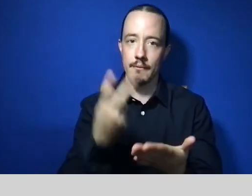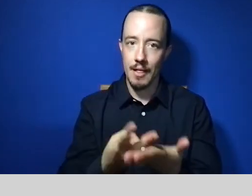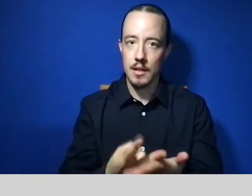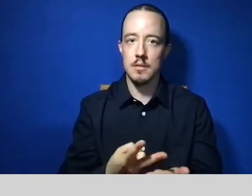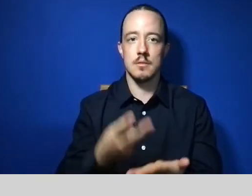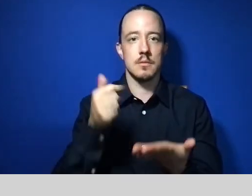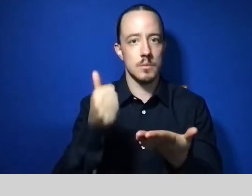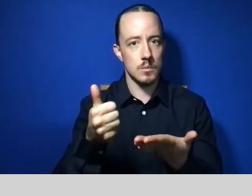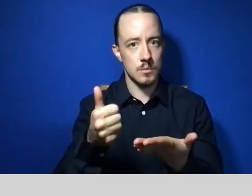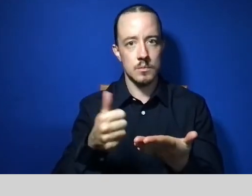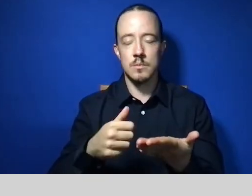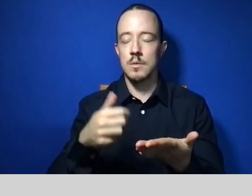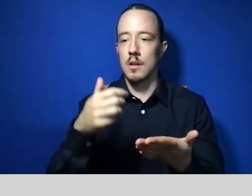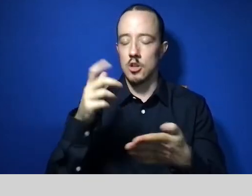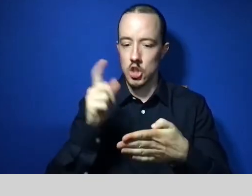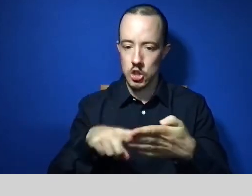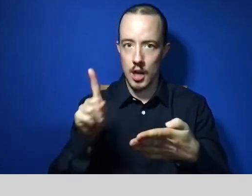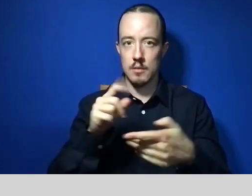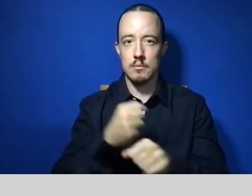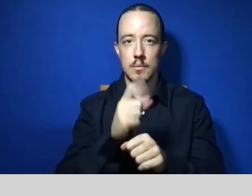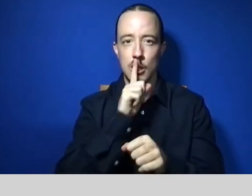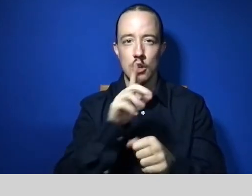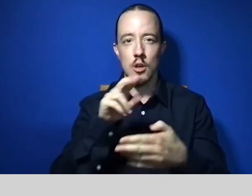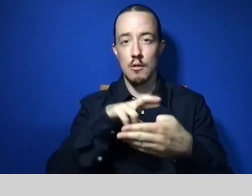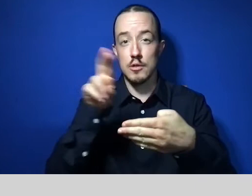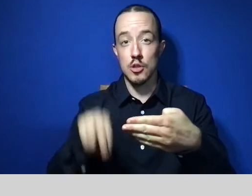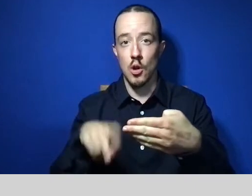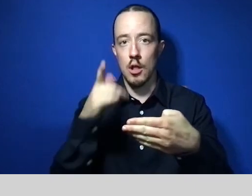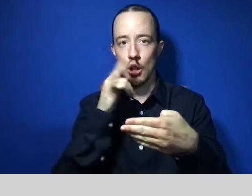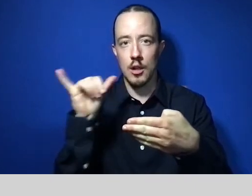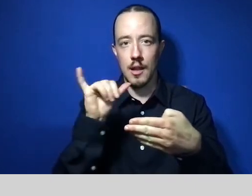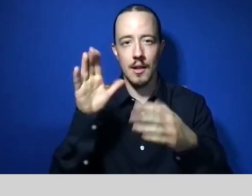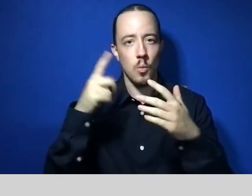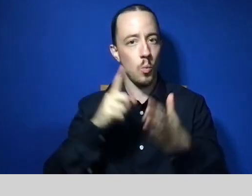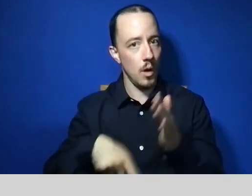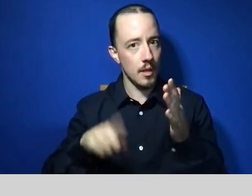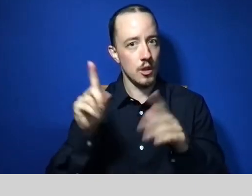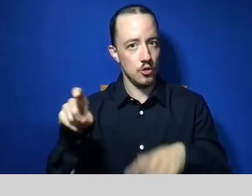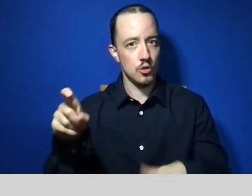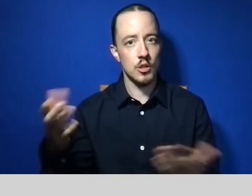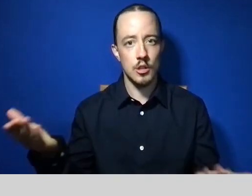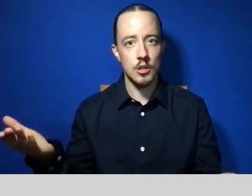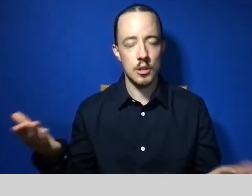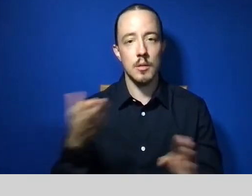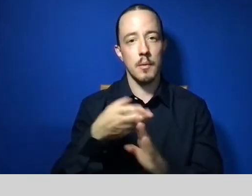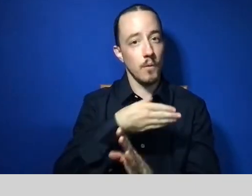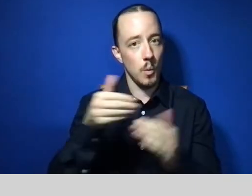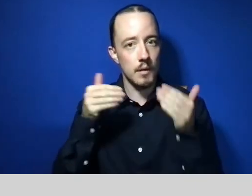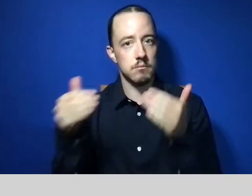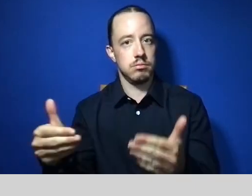that we're validating that the outputs actually look like what they should.